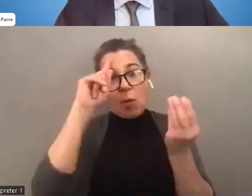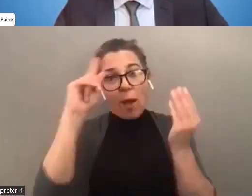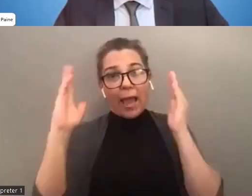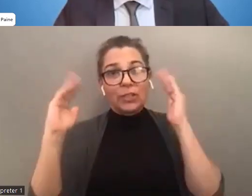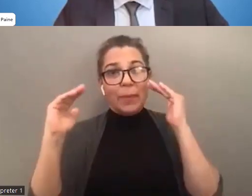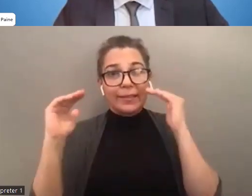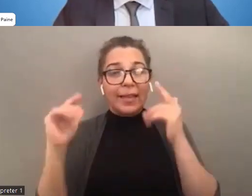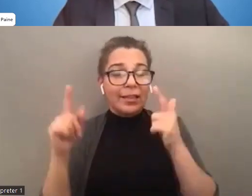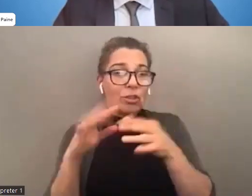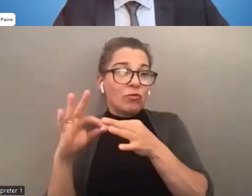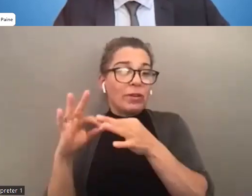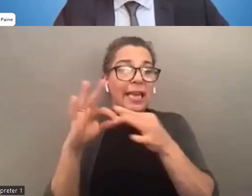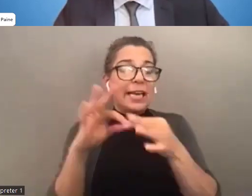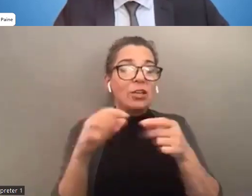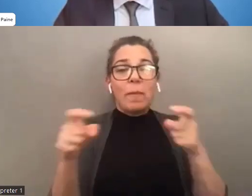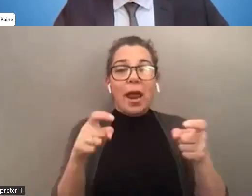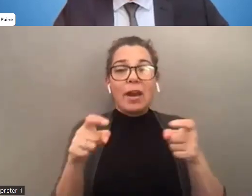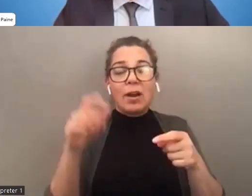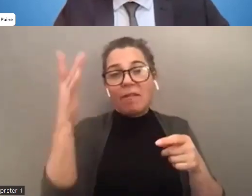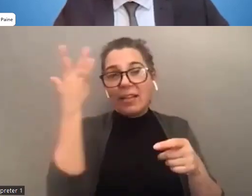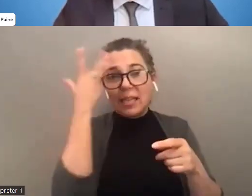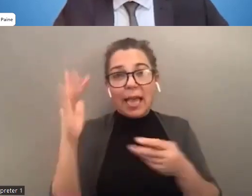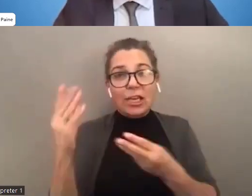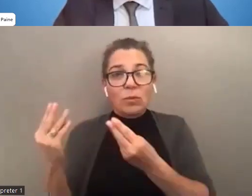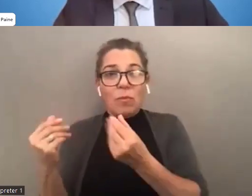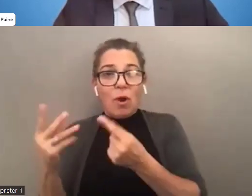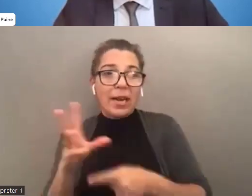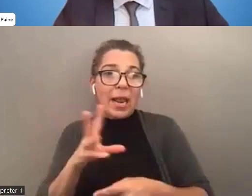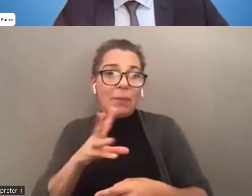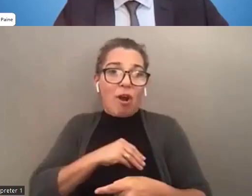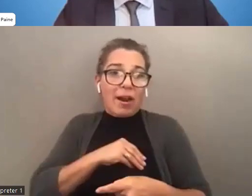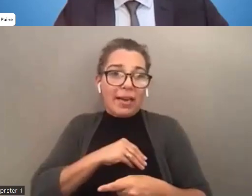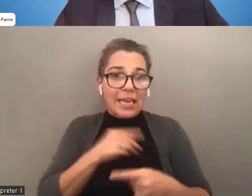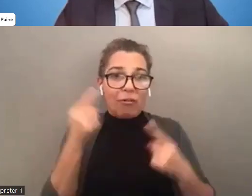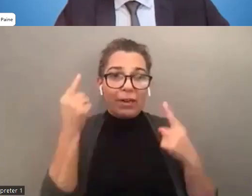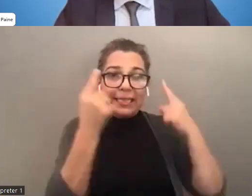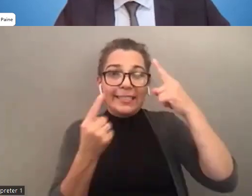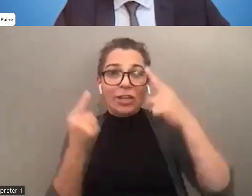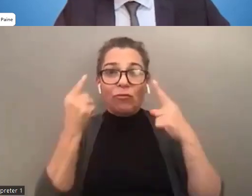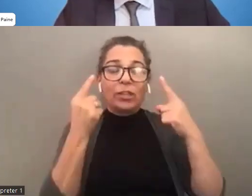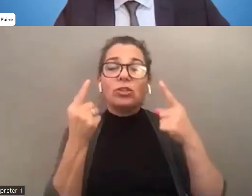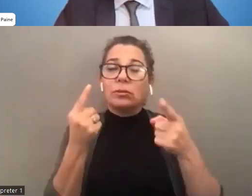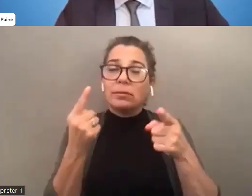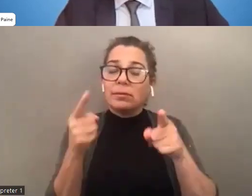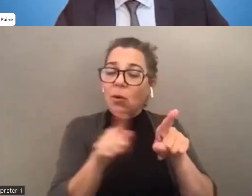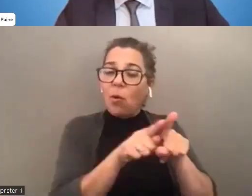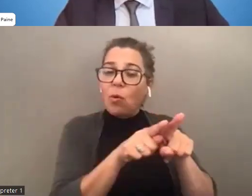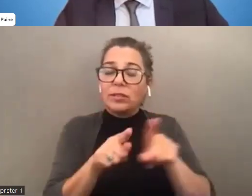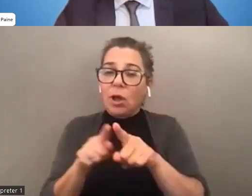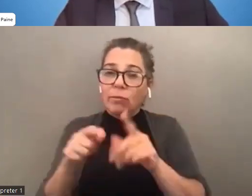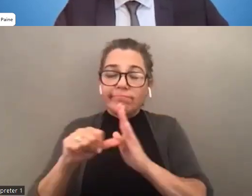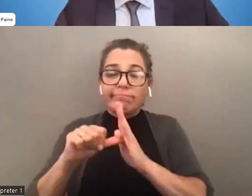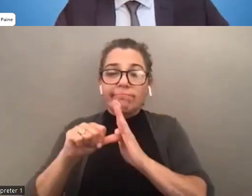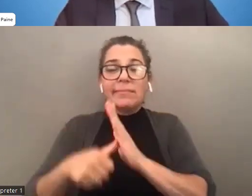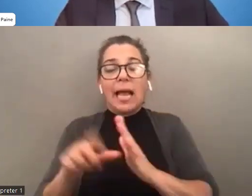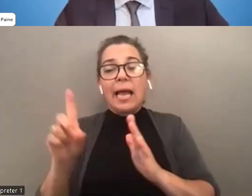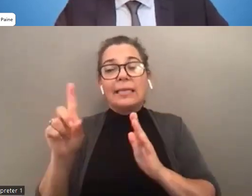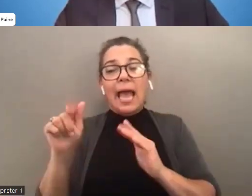related to the management of intellectual property and proprietary considerations. I do want to also sort of reinforce that the data management sharing policy